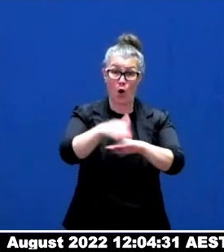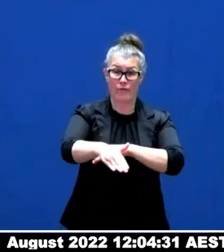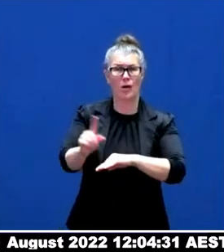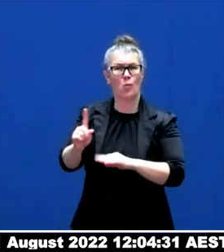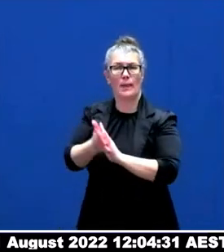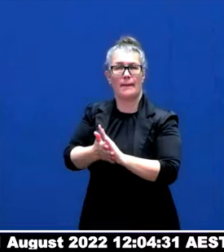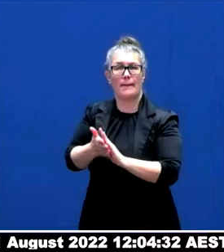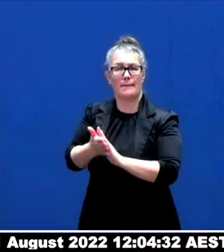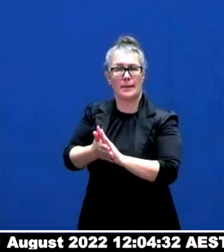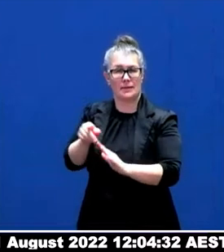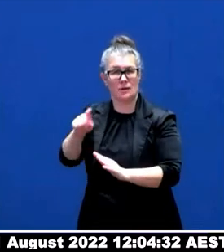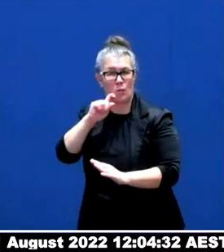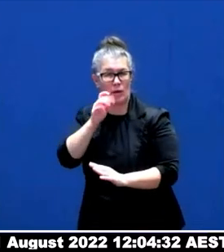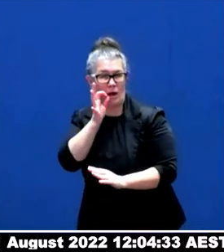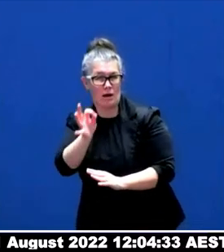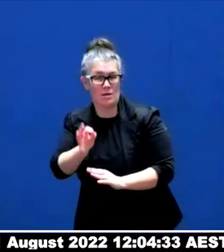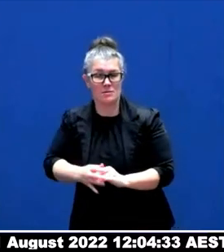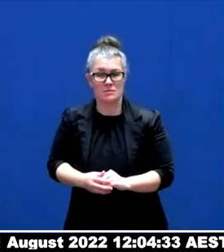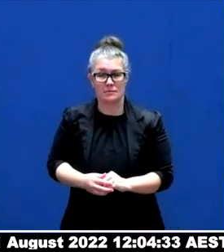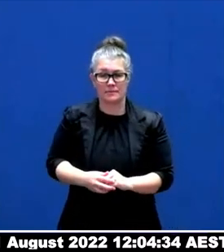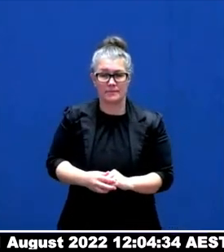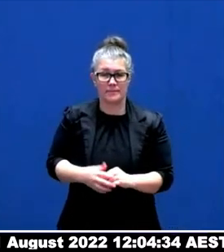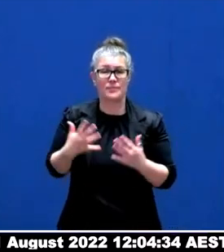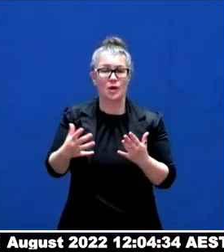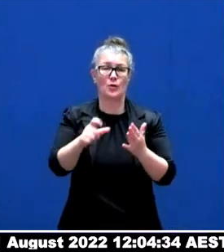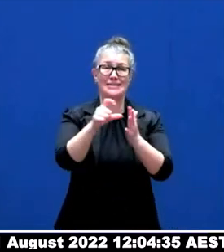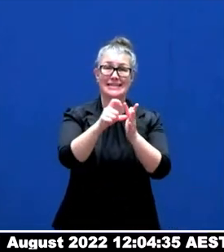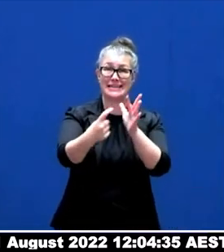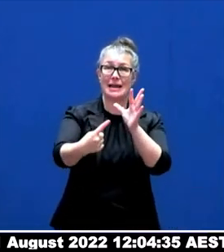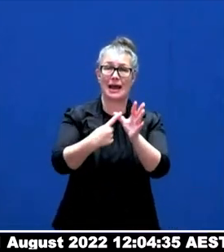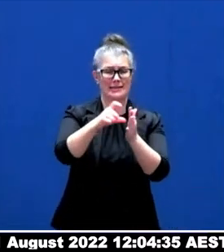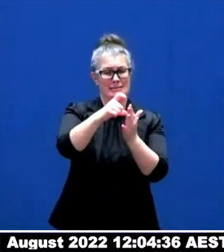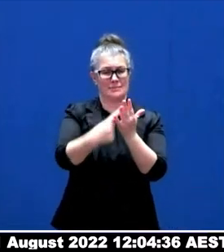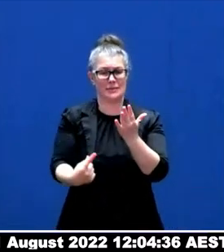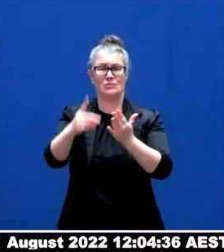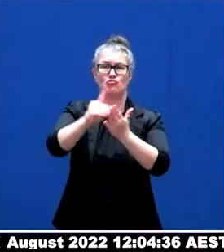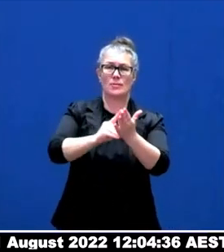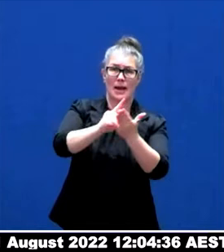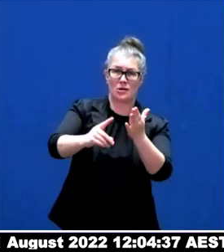So, in terms of using the Disability Discrimination Act, a reasonable adjustment